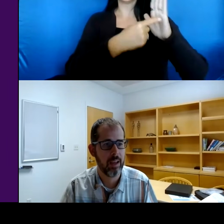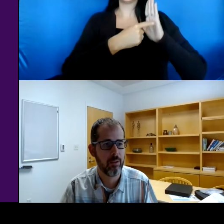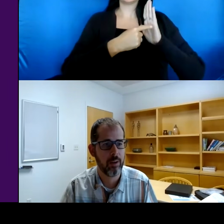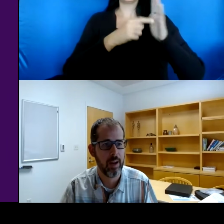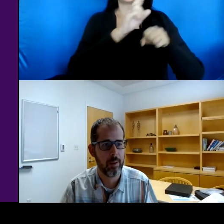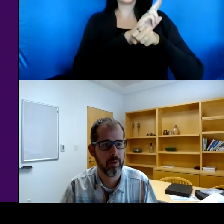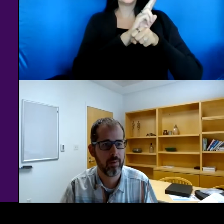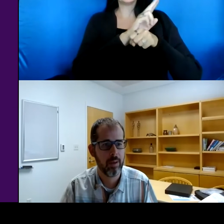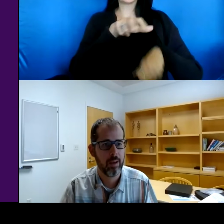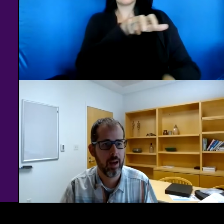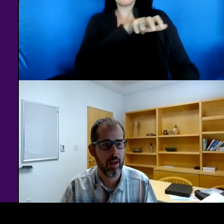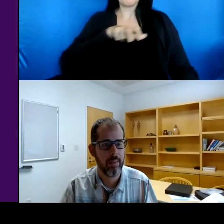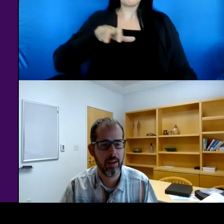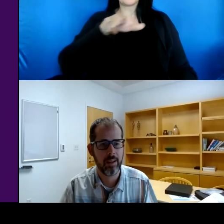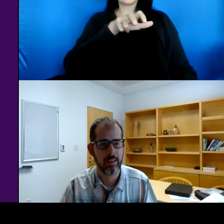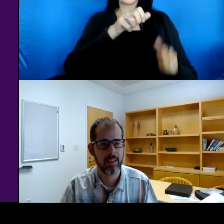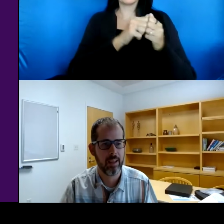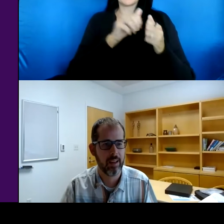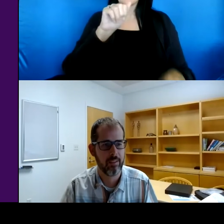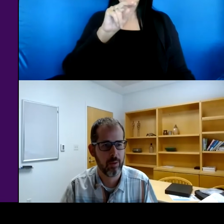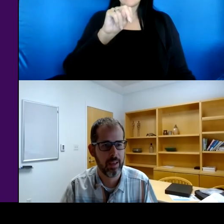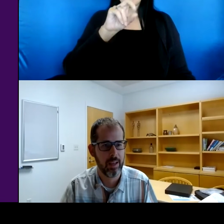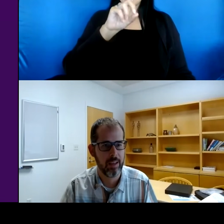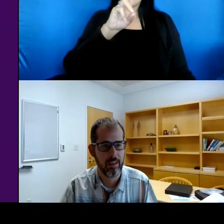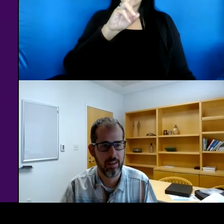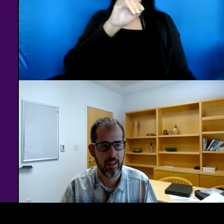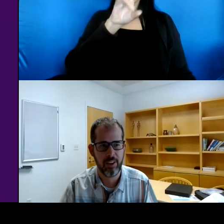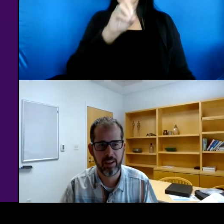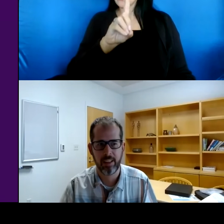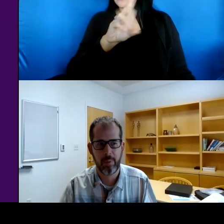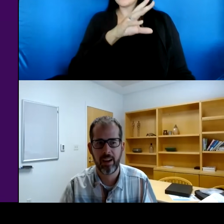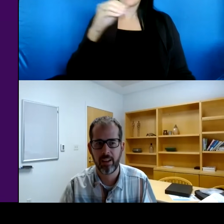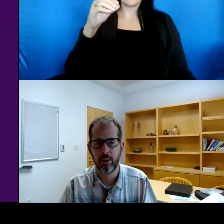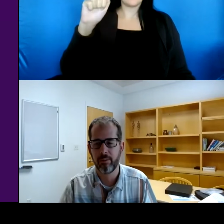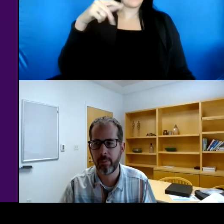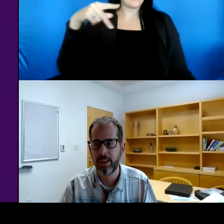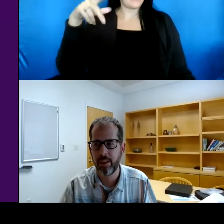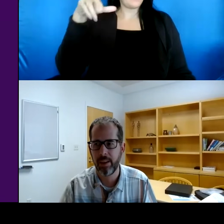with Android or Apple. Then it does say towards the end, if you can tell some anecdotal information